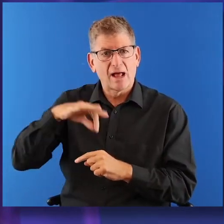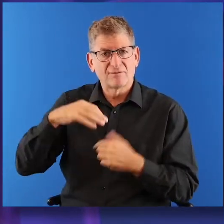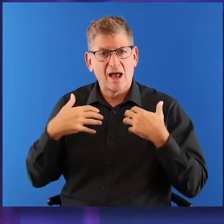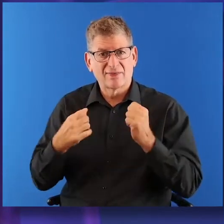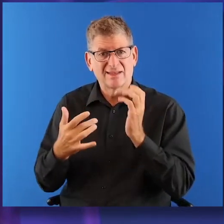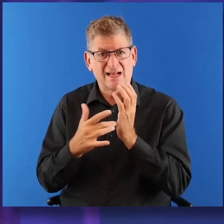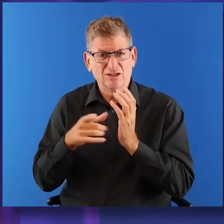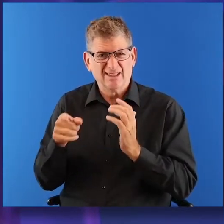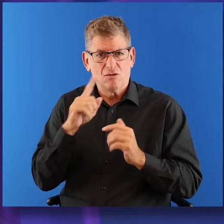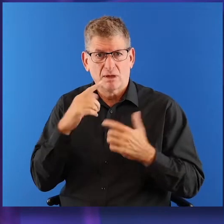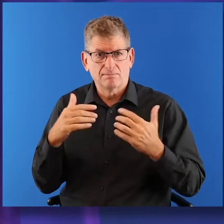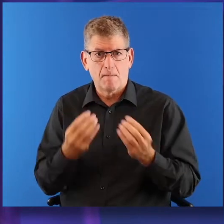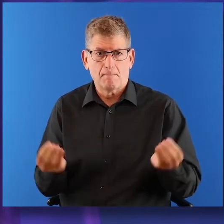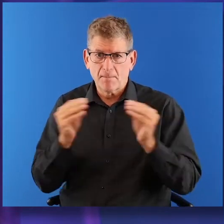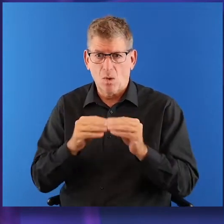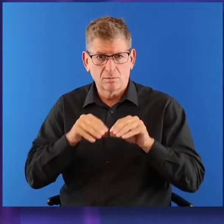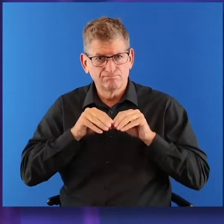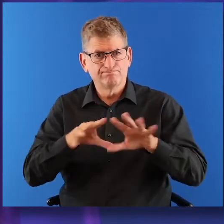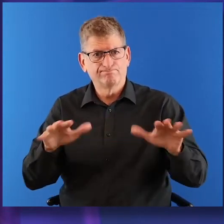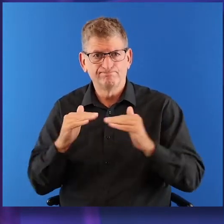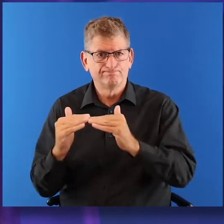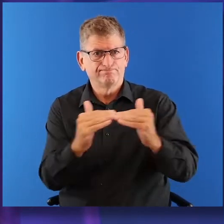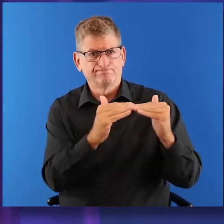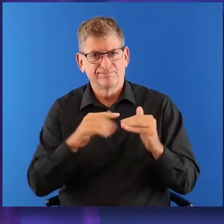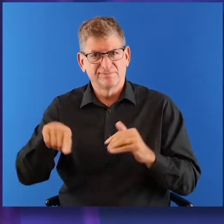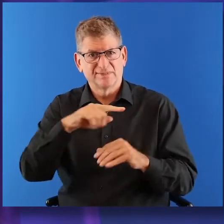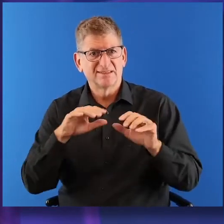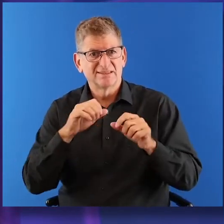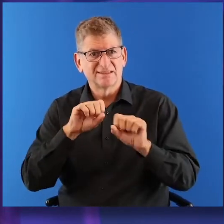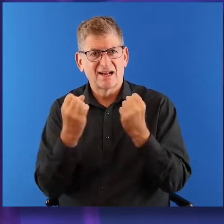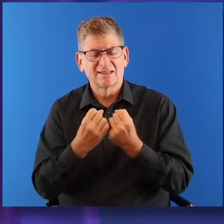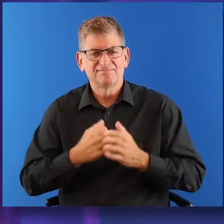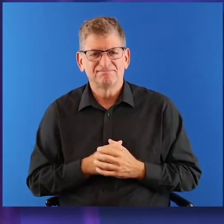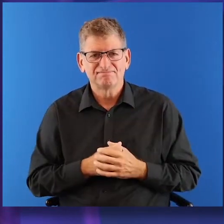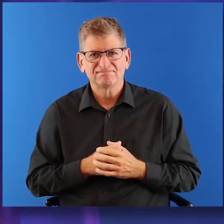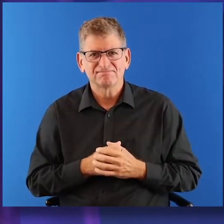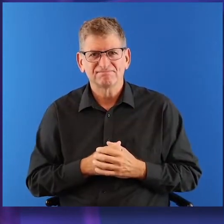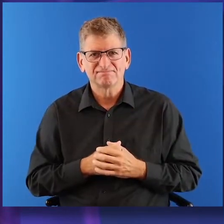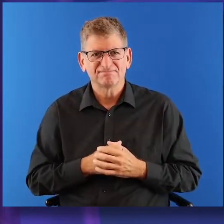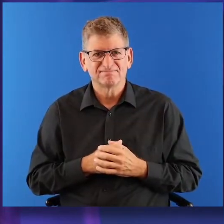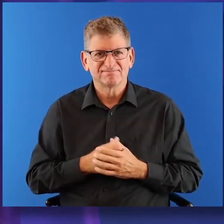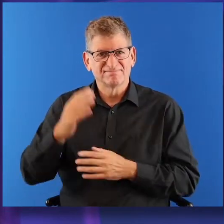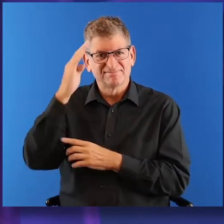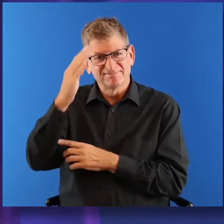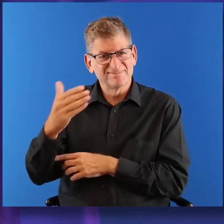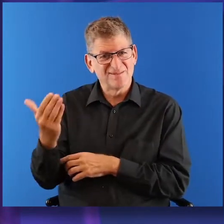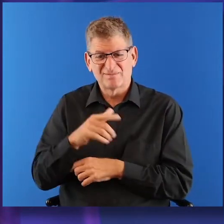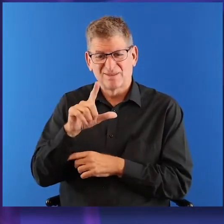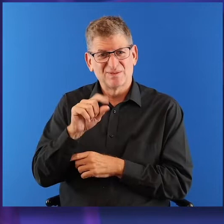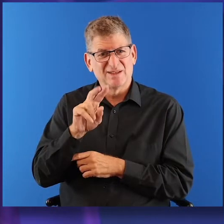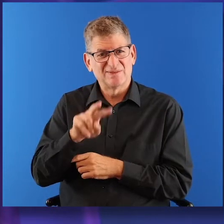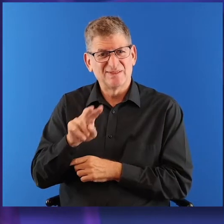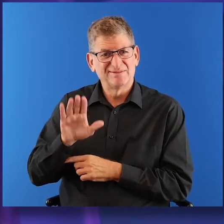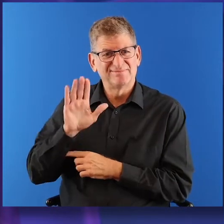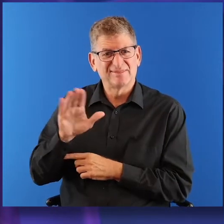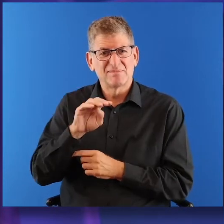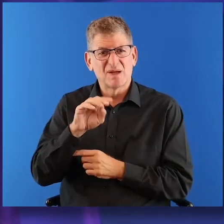Hello and welcome to the 2022 edition of the Microsoft Research Summit. I'm so pleased to introduce